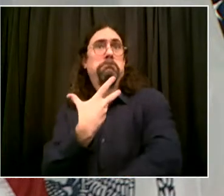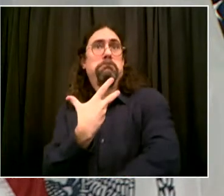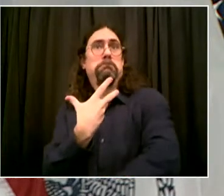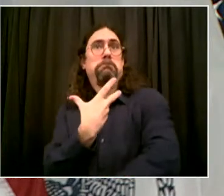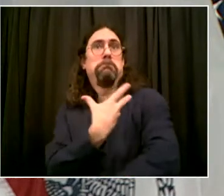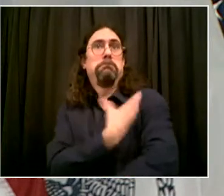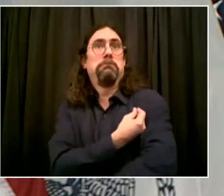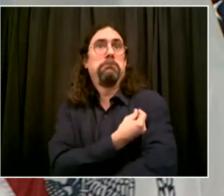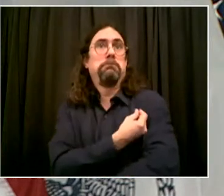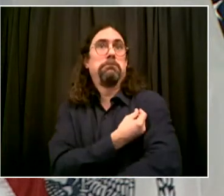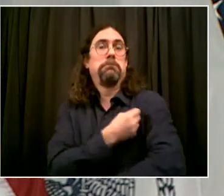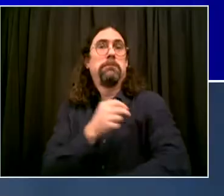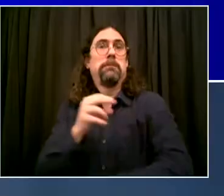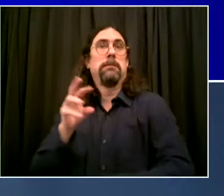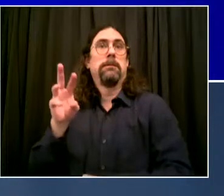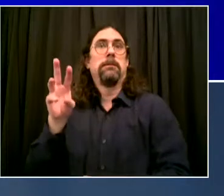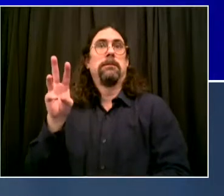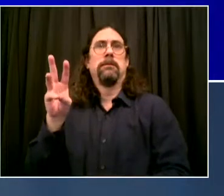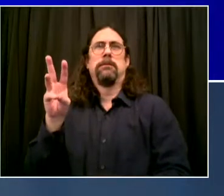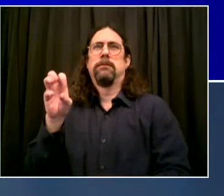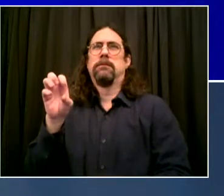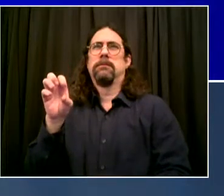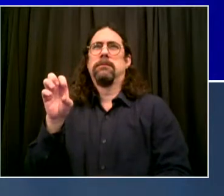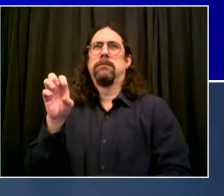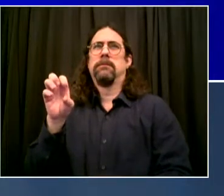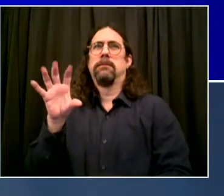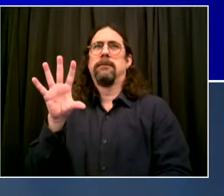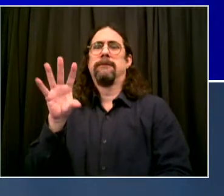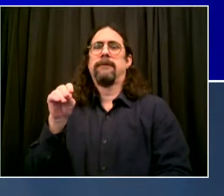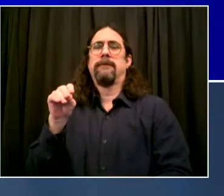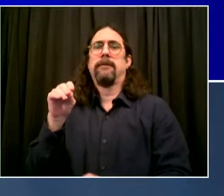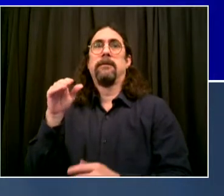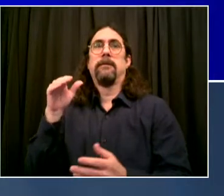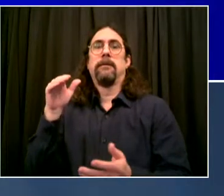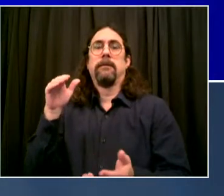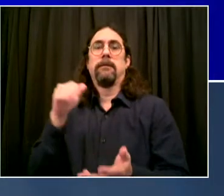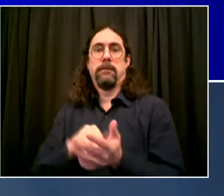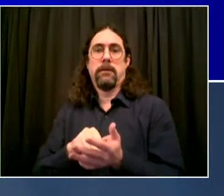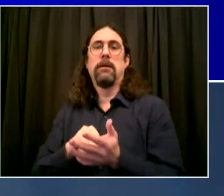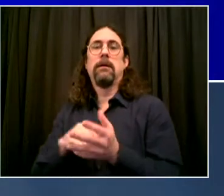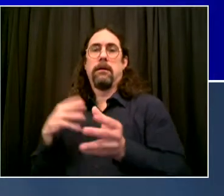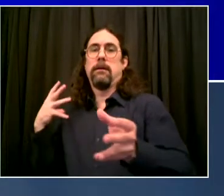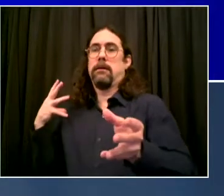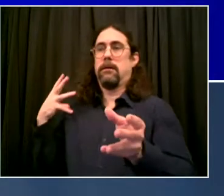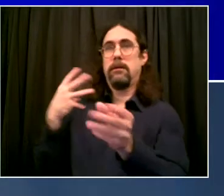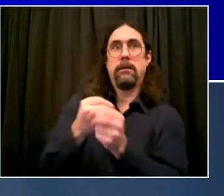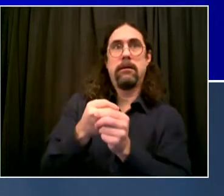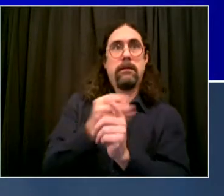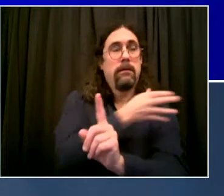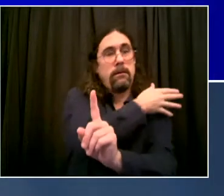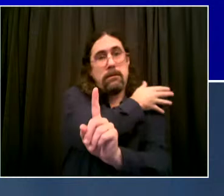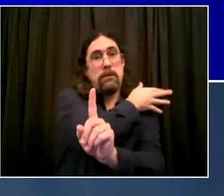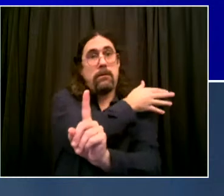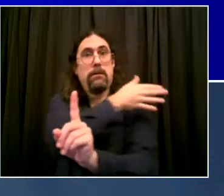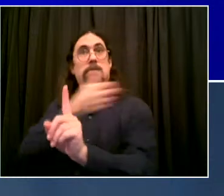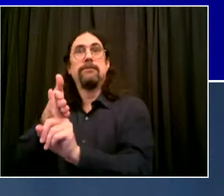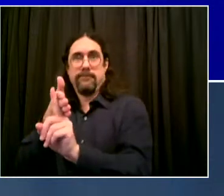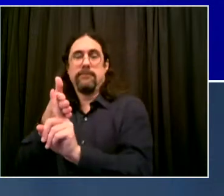650,546 DOSES.